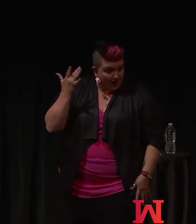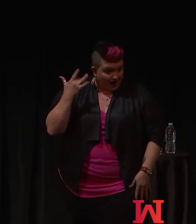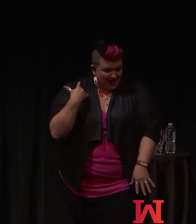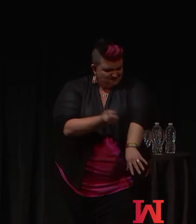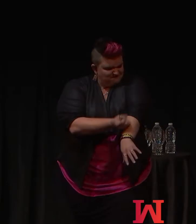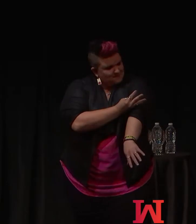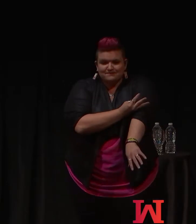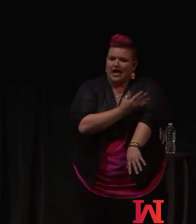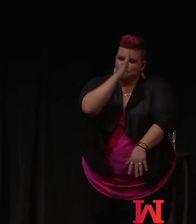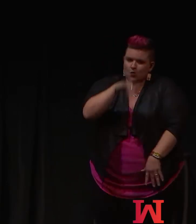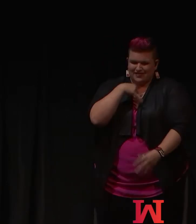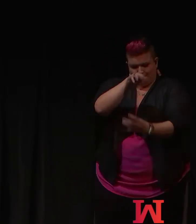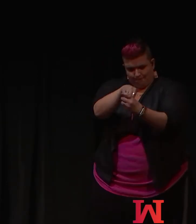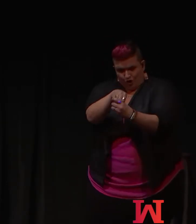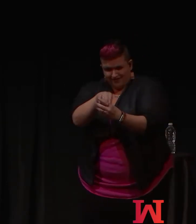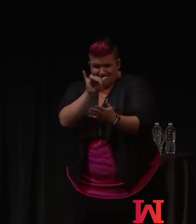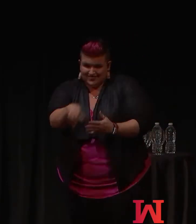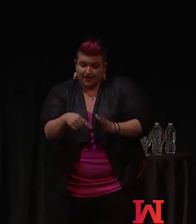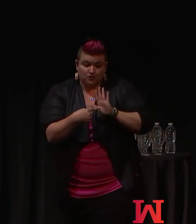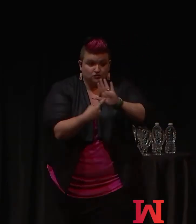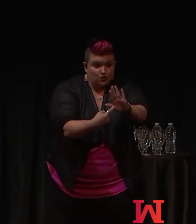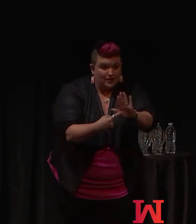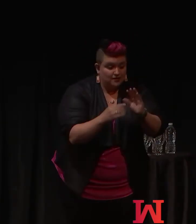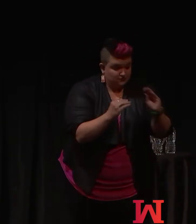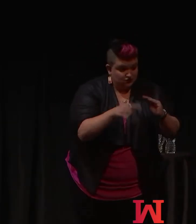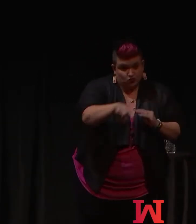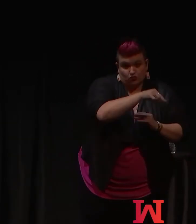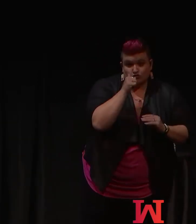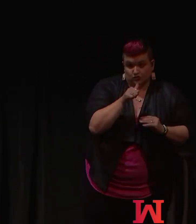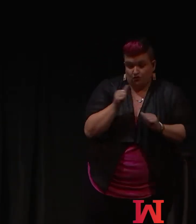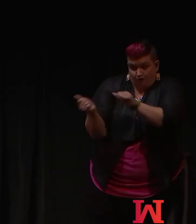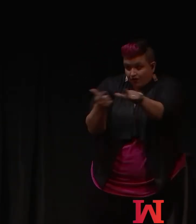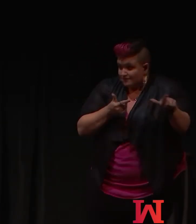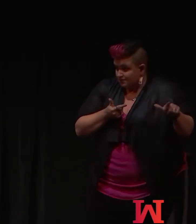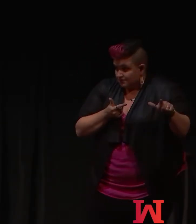that I am a part of showing girls, and so are all of us in this room are a part of